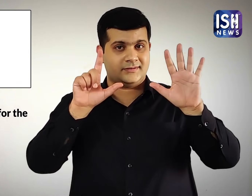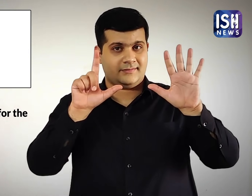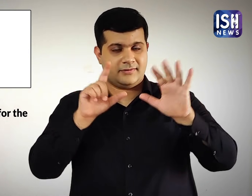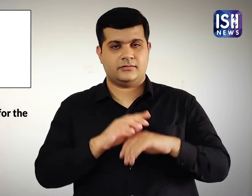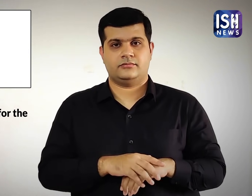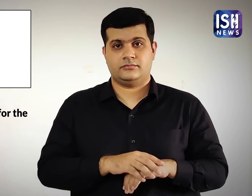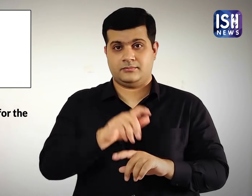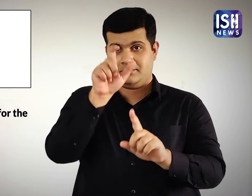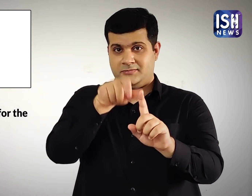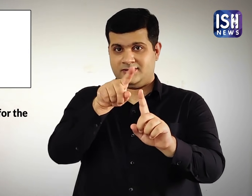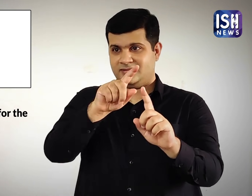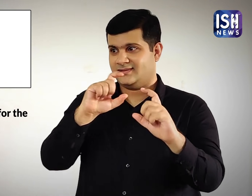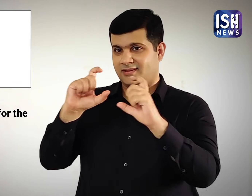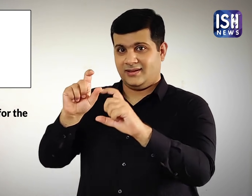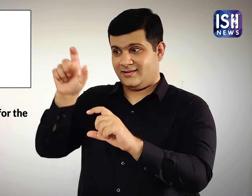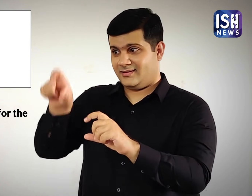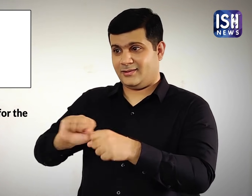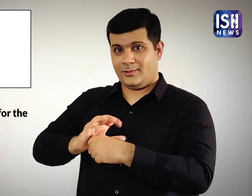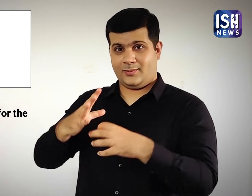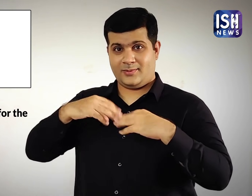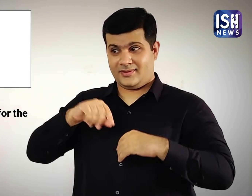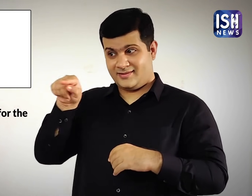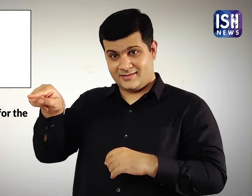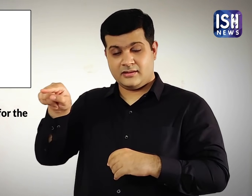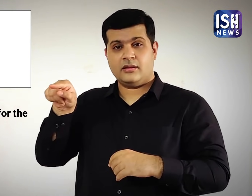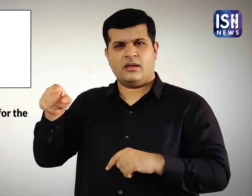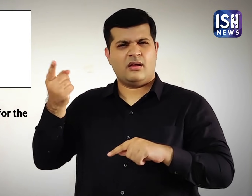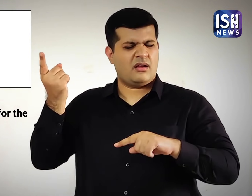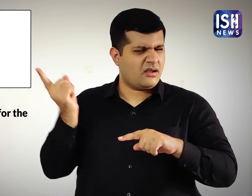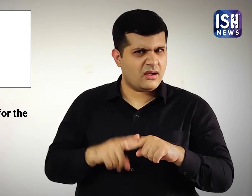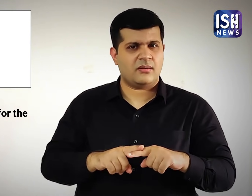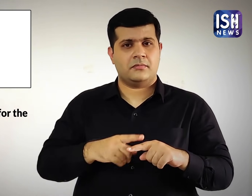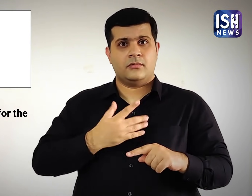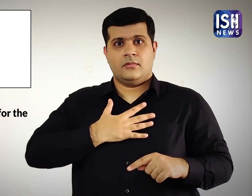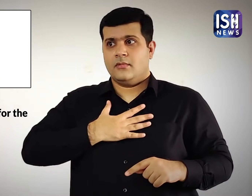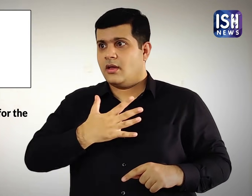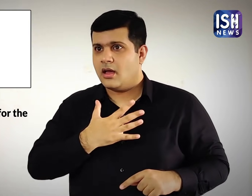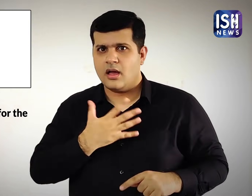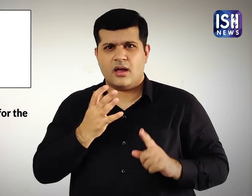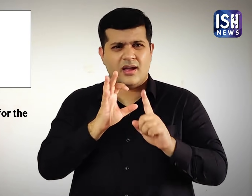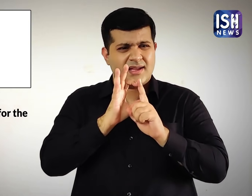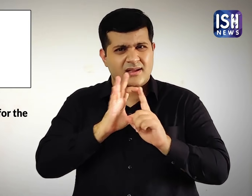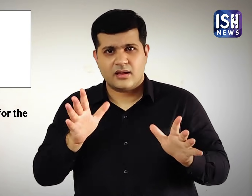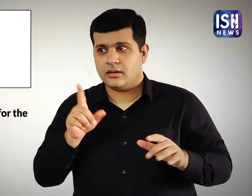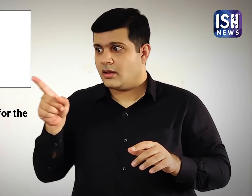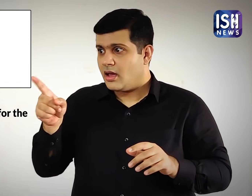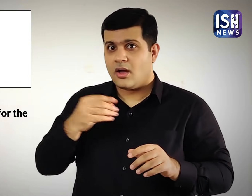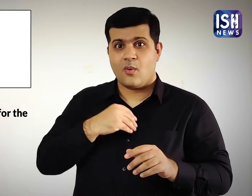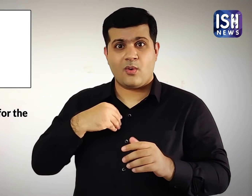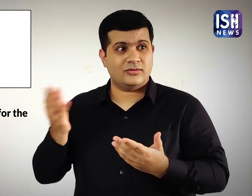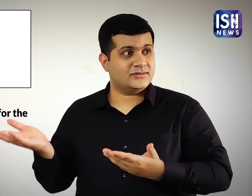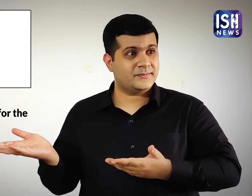7. If travelling to seek emergency care for the COVID patients,